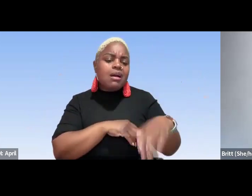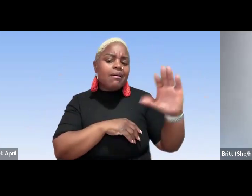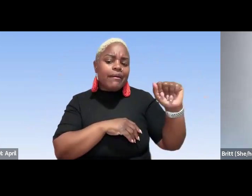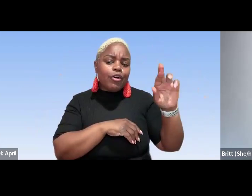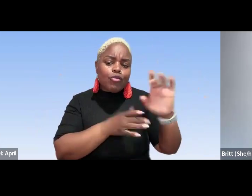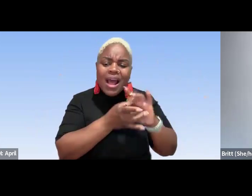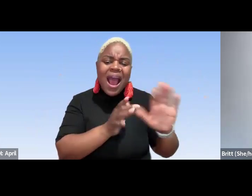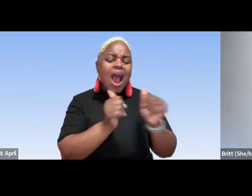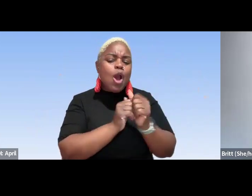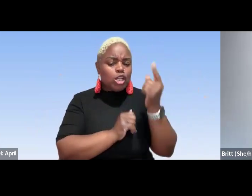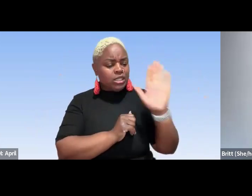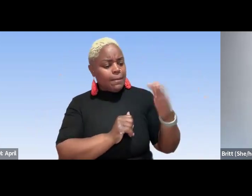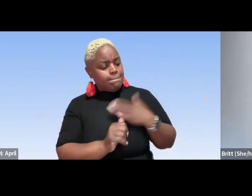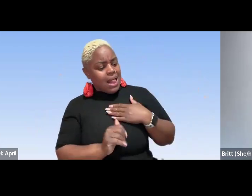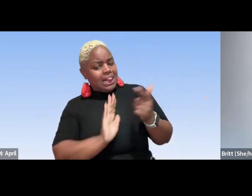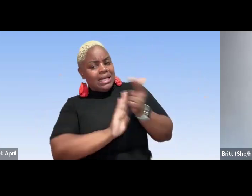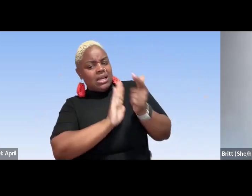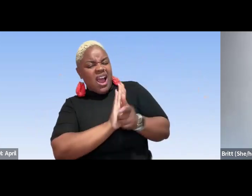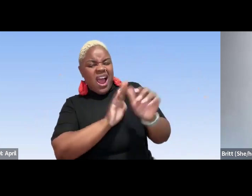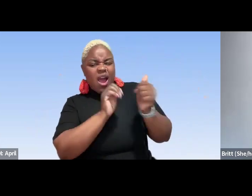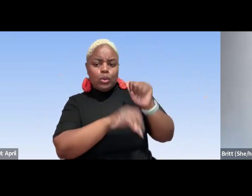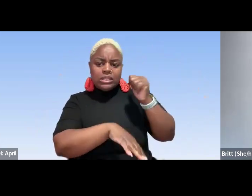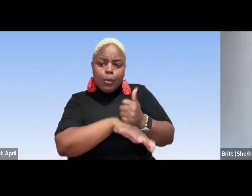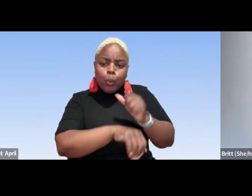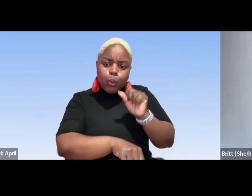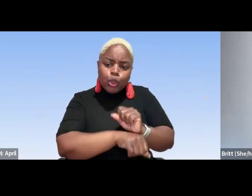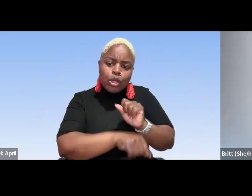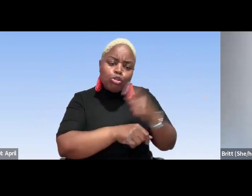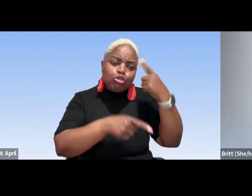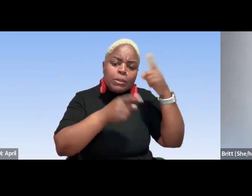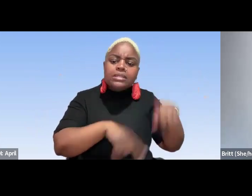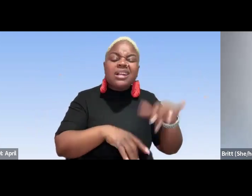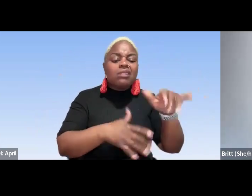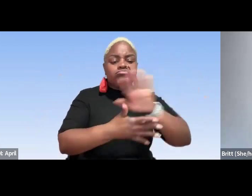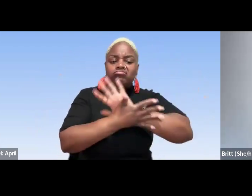create work agreements, and so much more. So, we're gonna put the link in the chat for you to register.